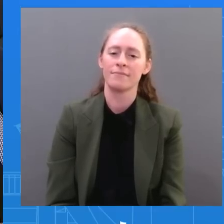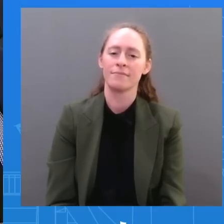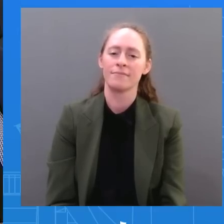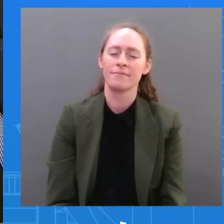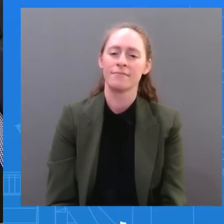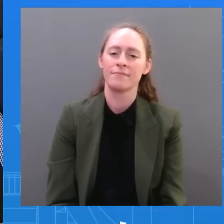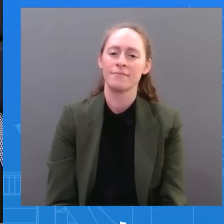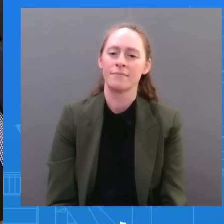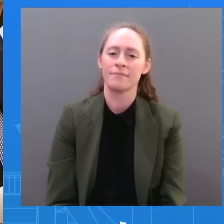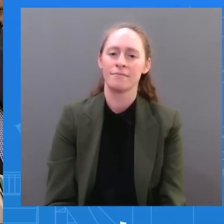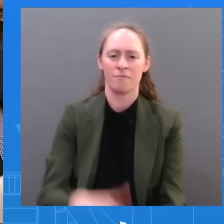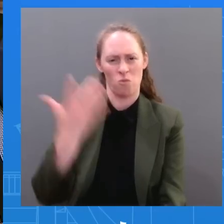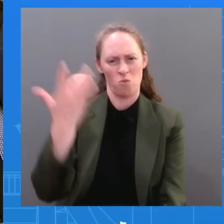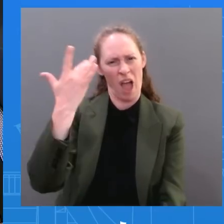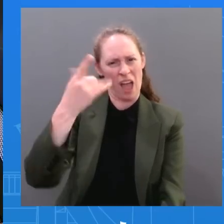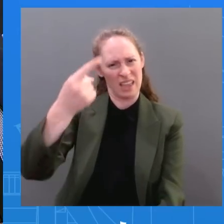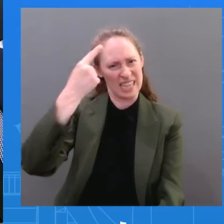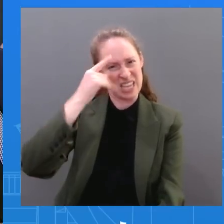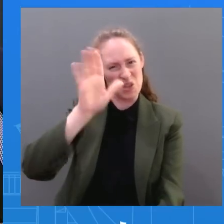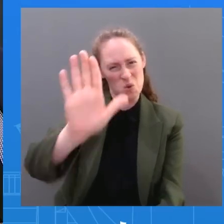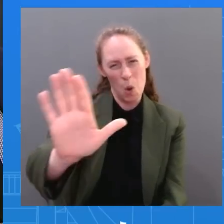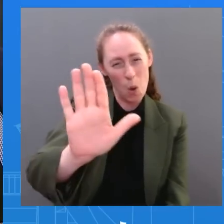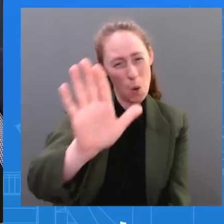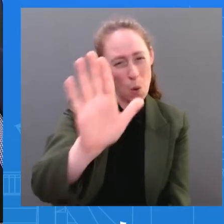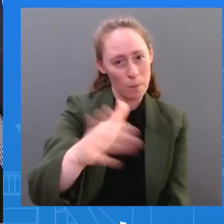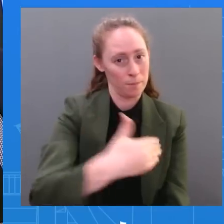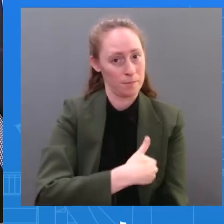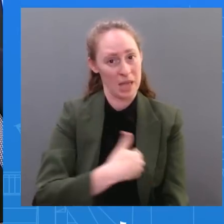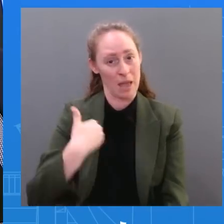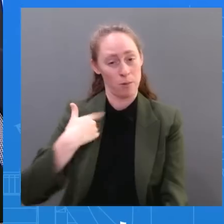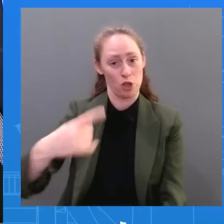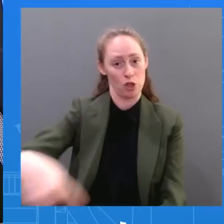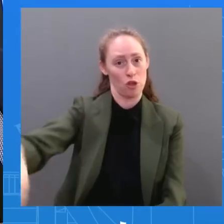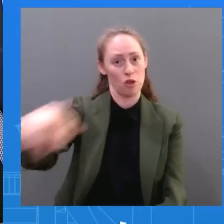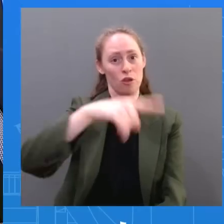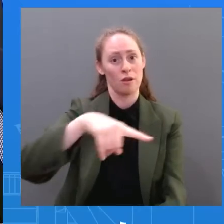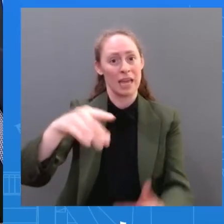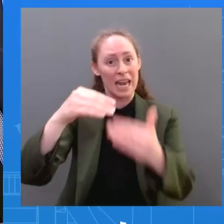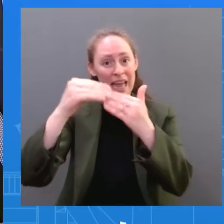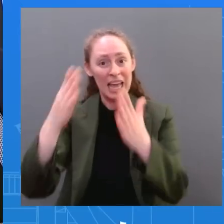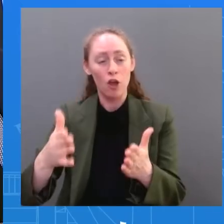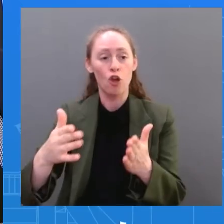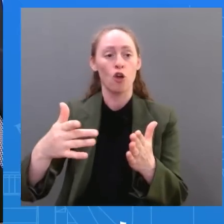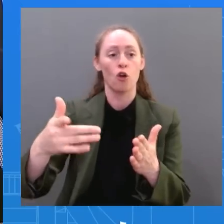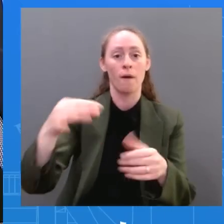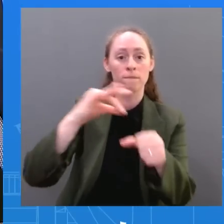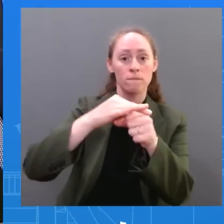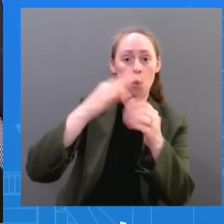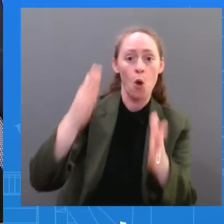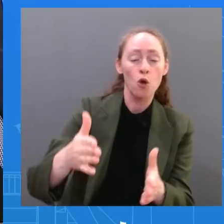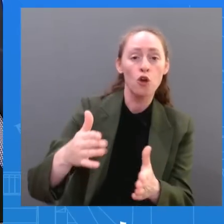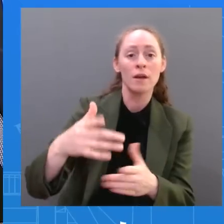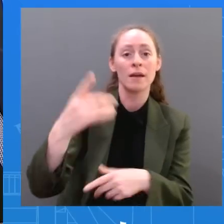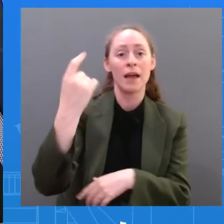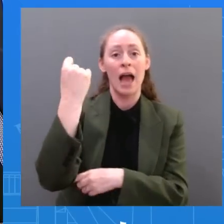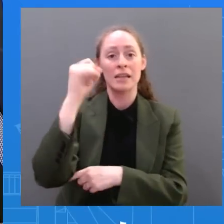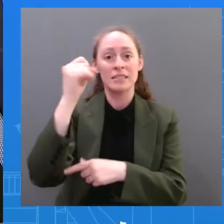elected leaders, voters, activists, pundits -- why did they all seem to, in this moment,